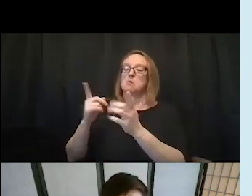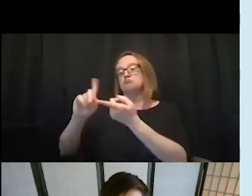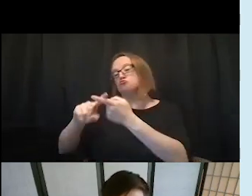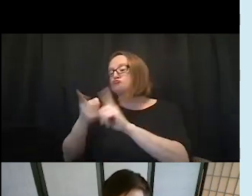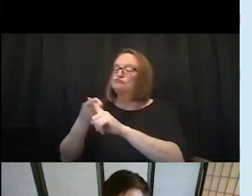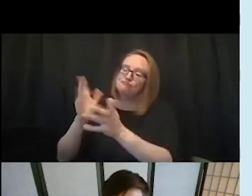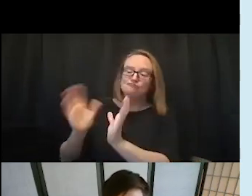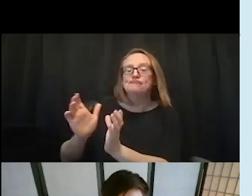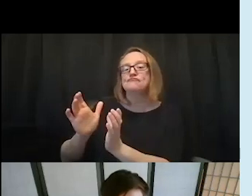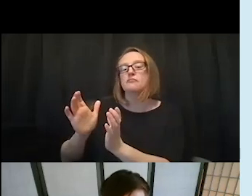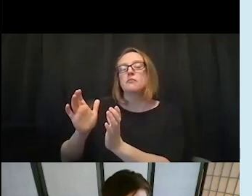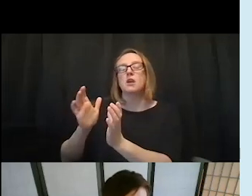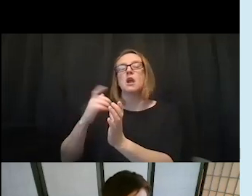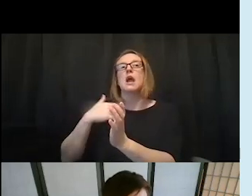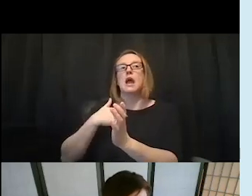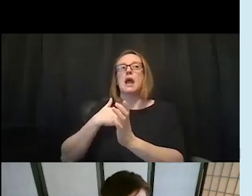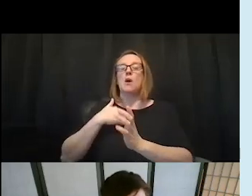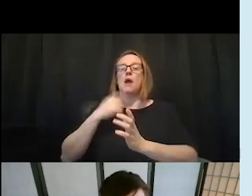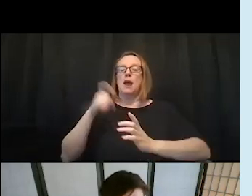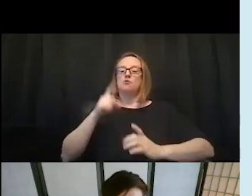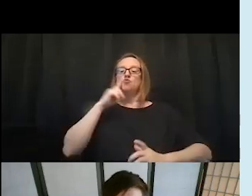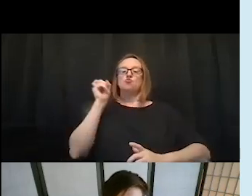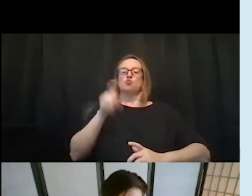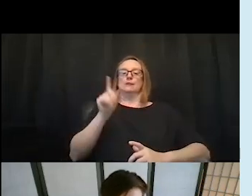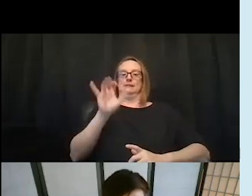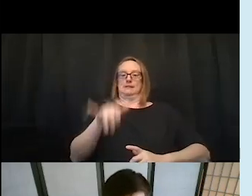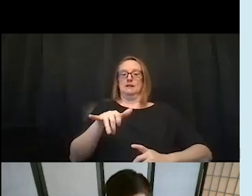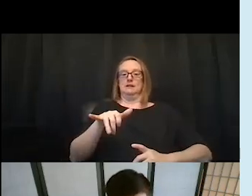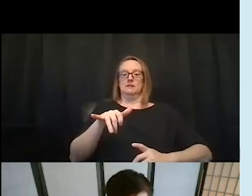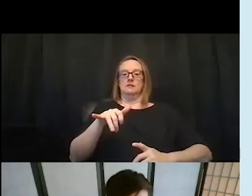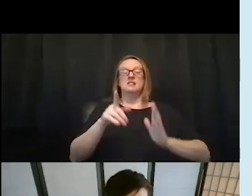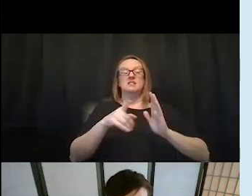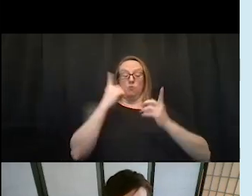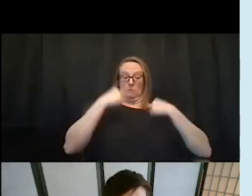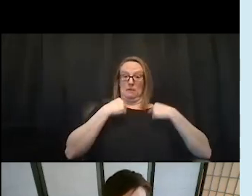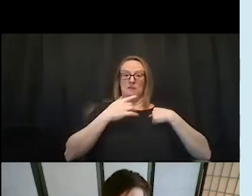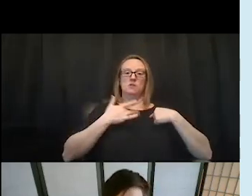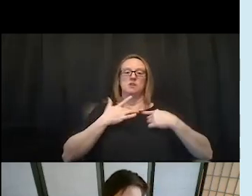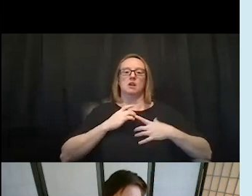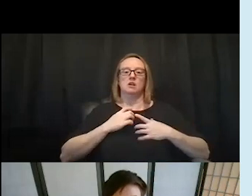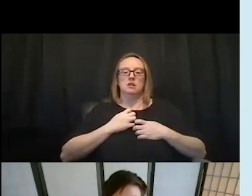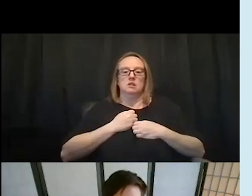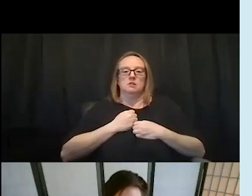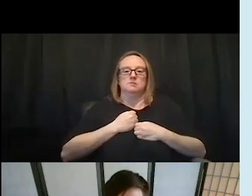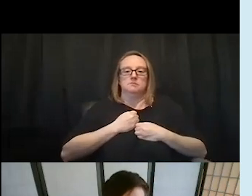able to recognize it and for me that feels like a tightness in the chest or throat or maybe it's